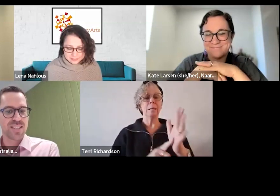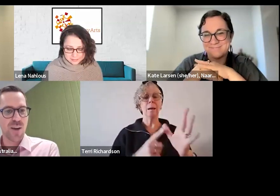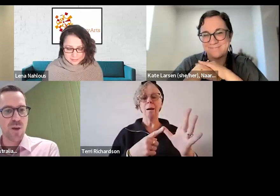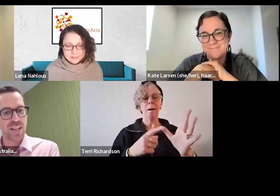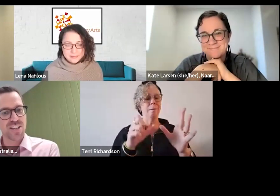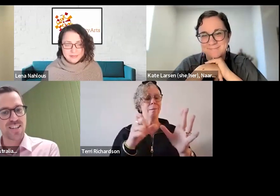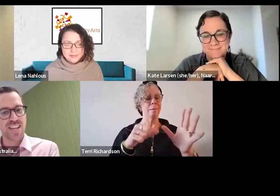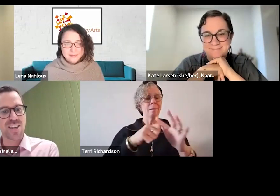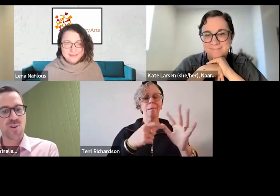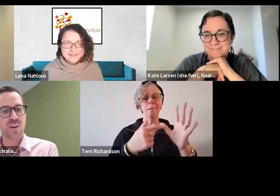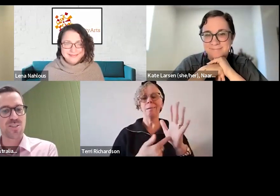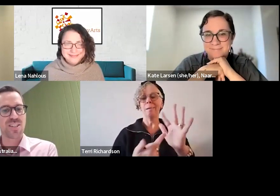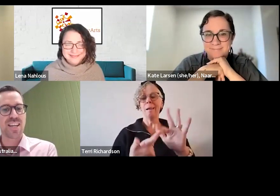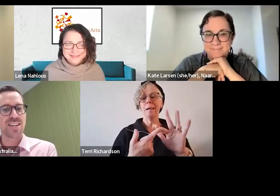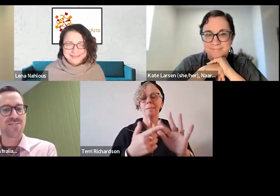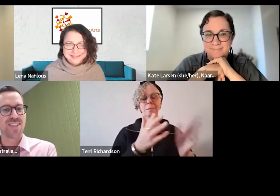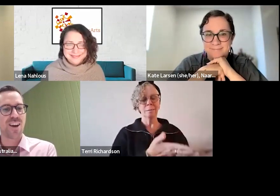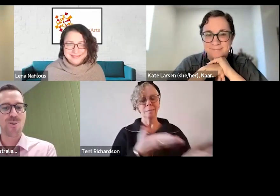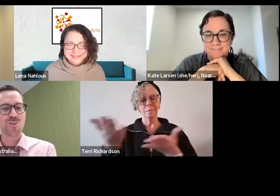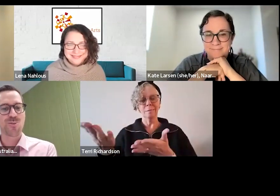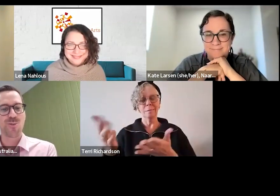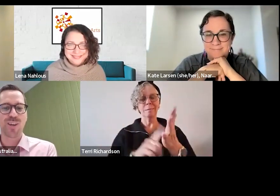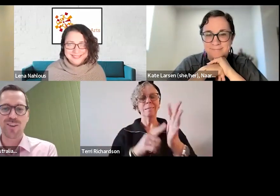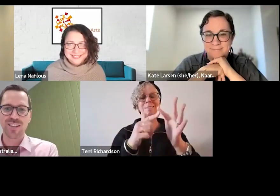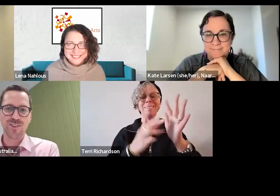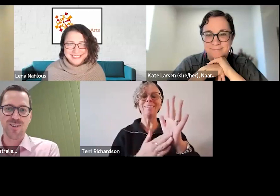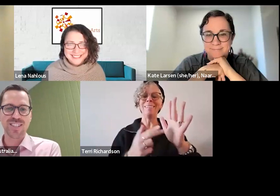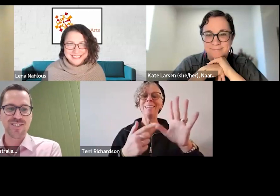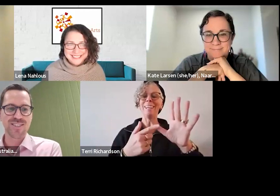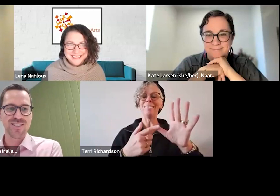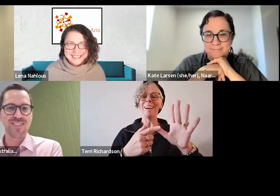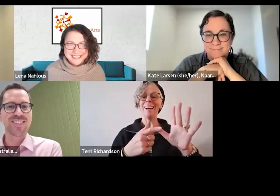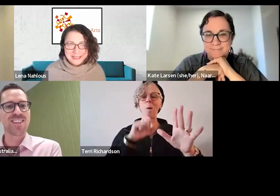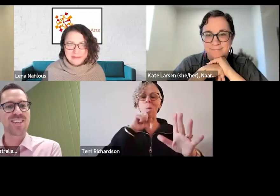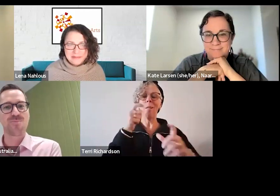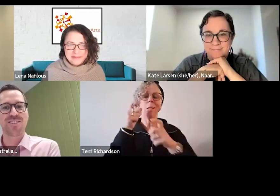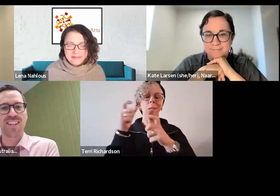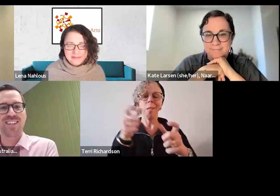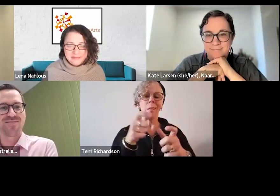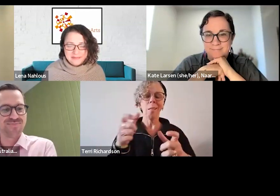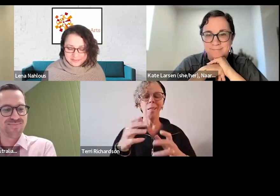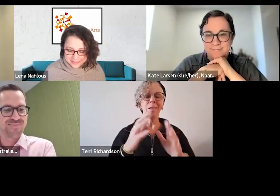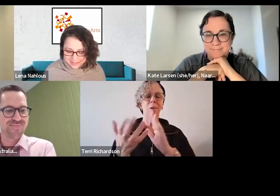It's now my pleasure to hand over to Lena, our host for Governance Conversations. Thanks so much, Lena.